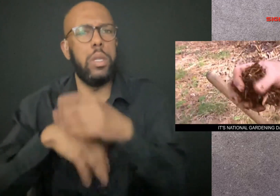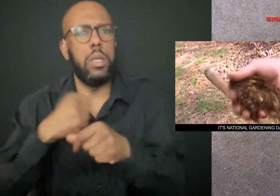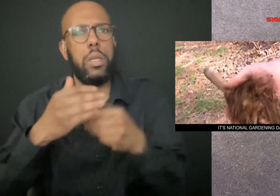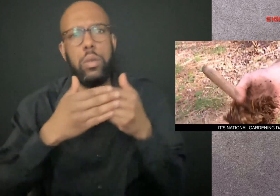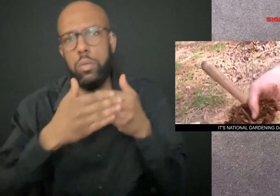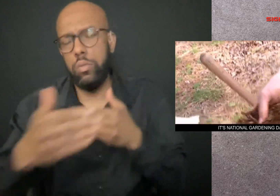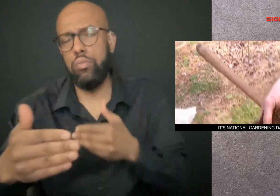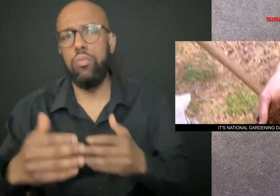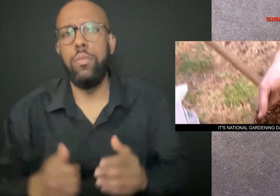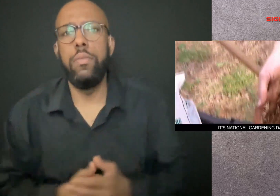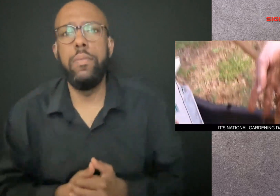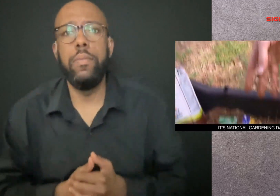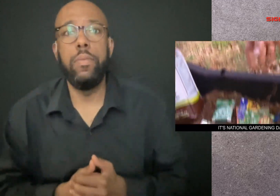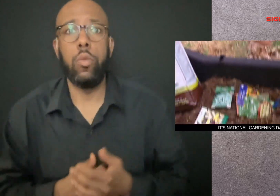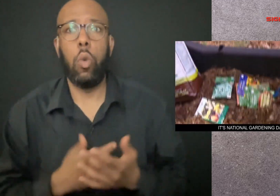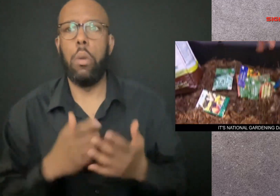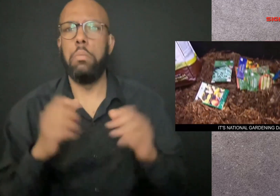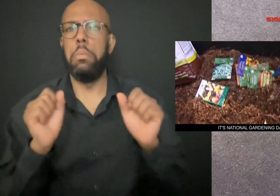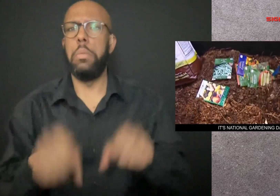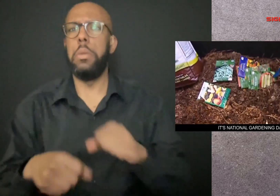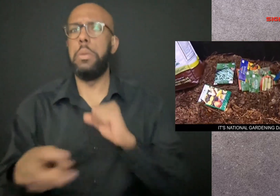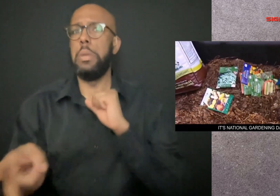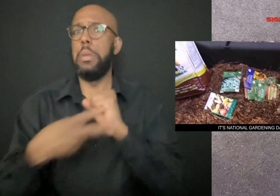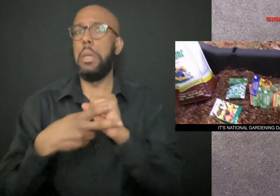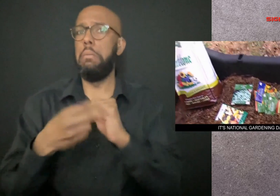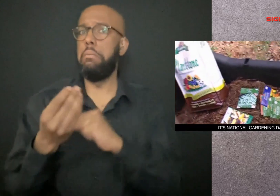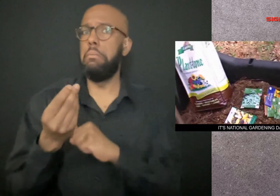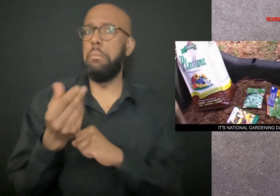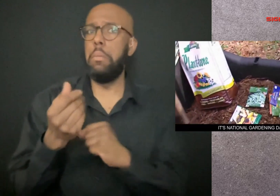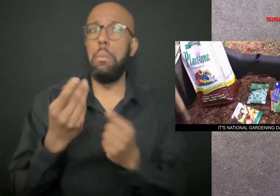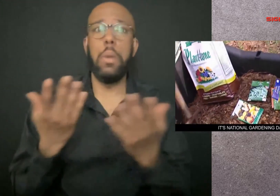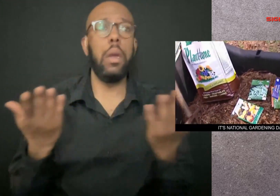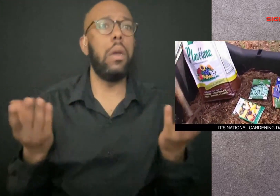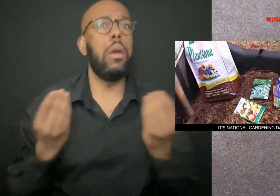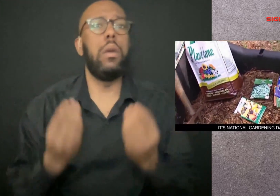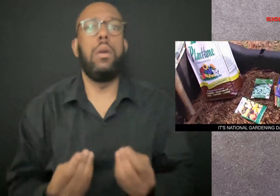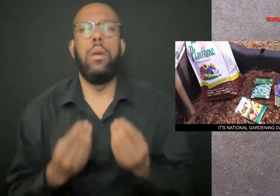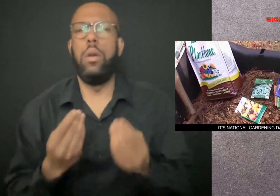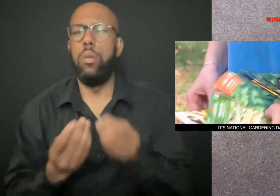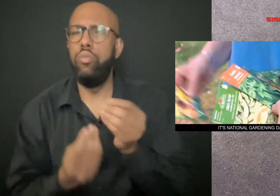balloon and cheered on by his close friends in the basket in one word wow